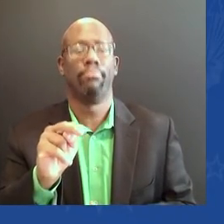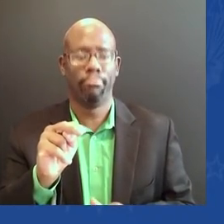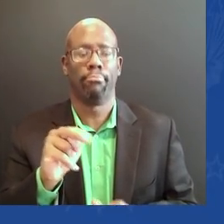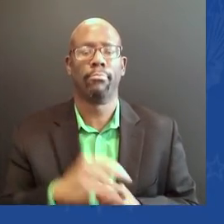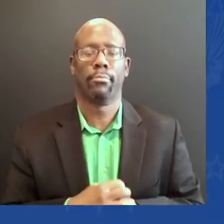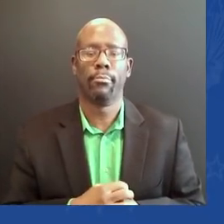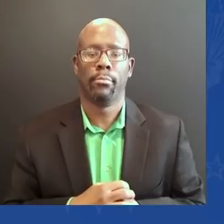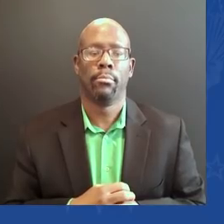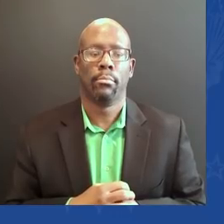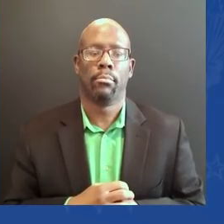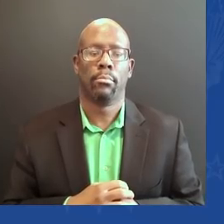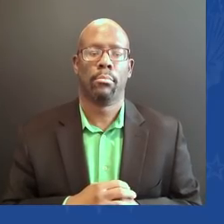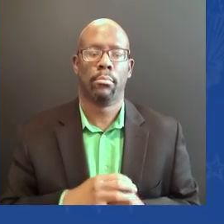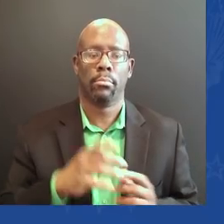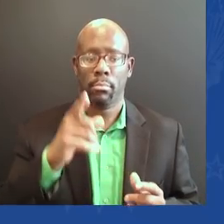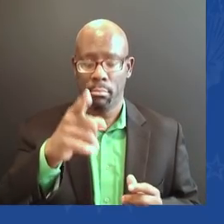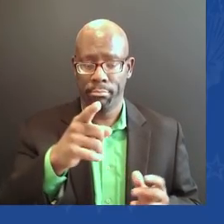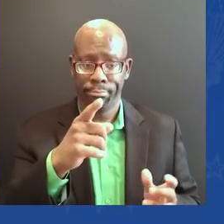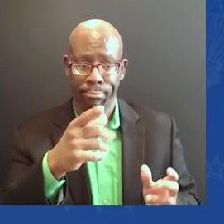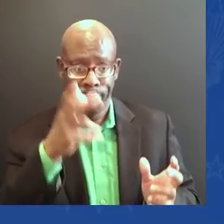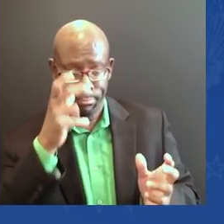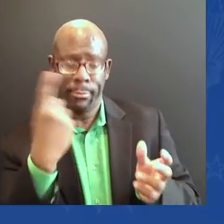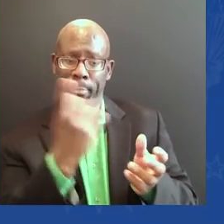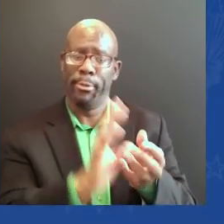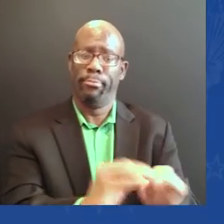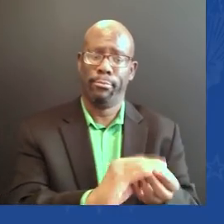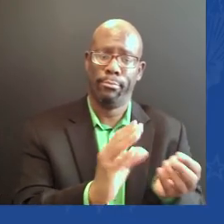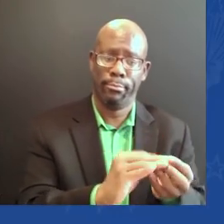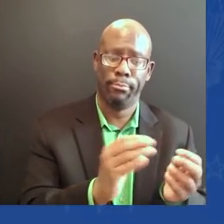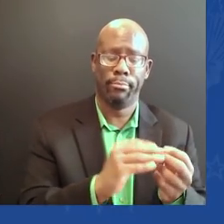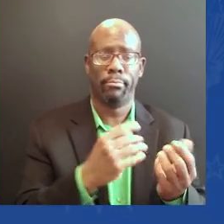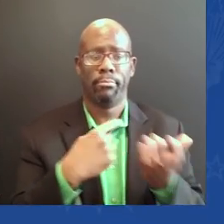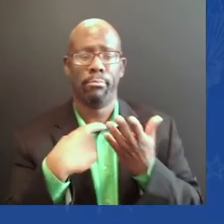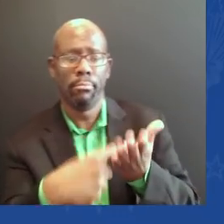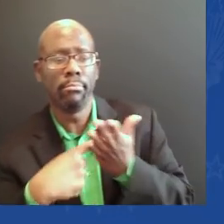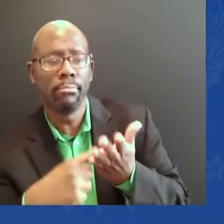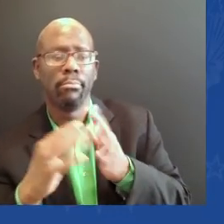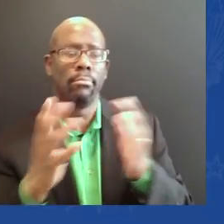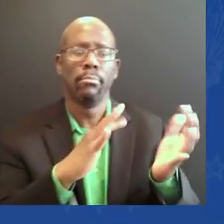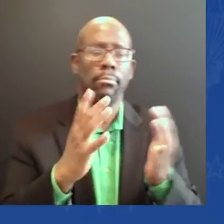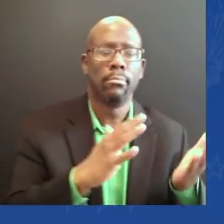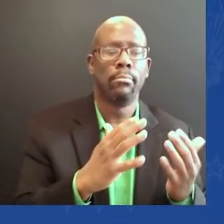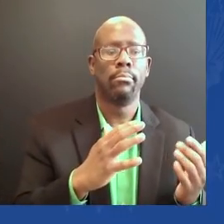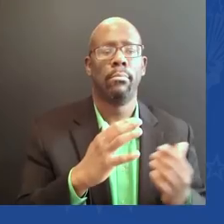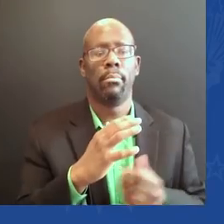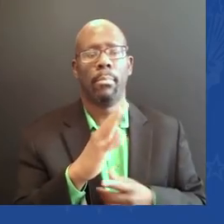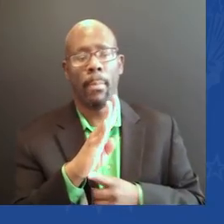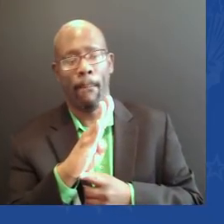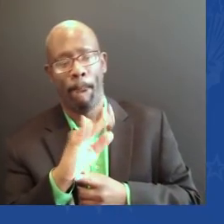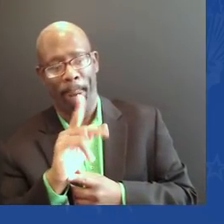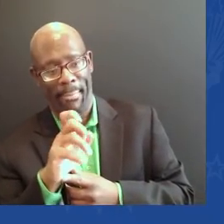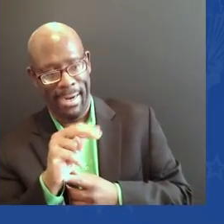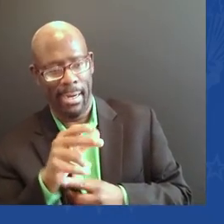in the middle of this debate, call you a good Catholic? And did what he tell you -- should that put this debate to rest?